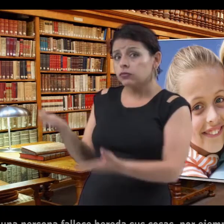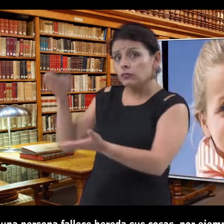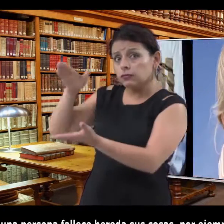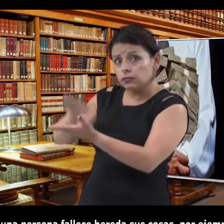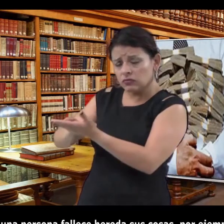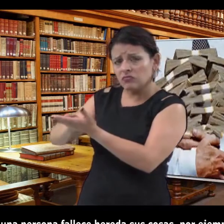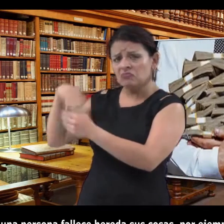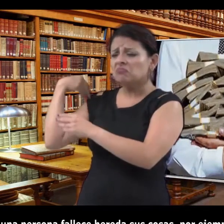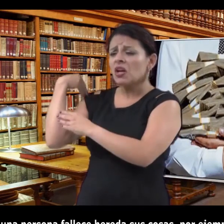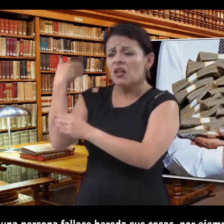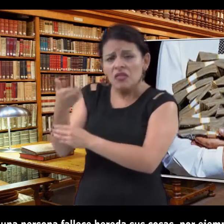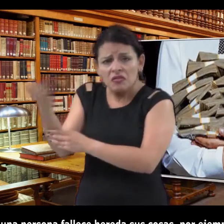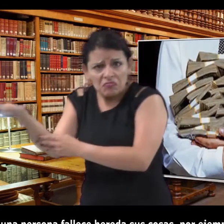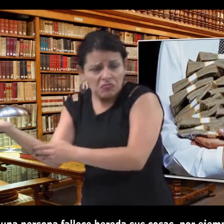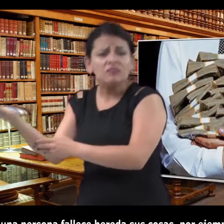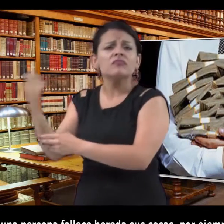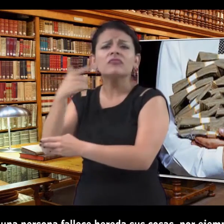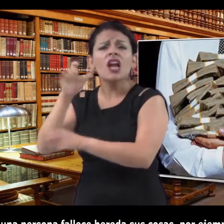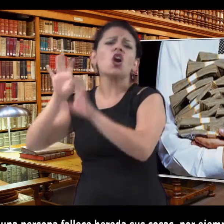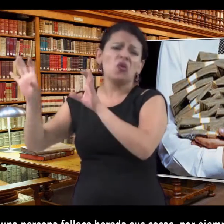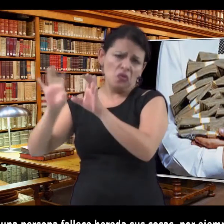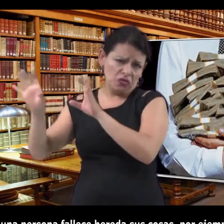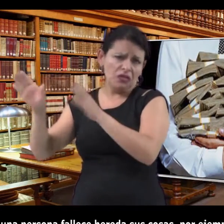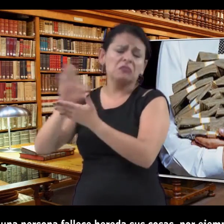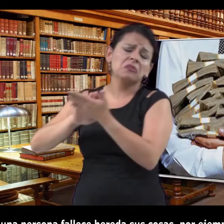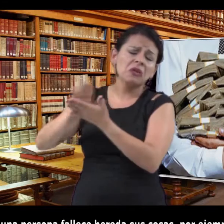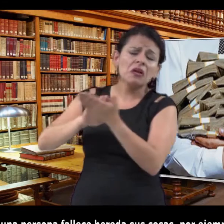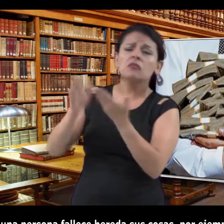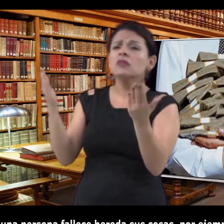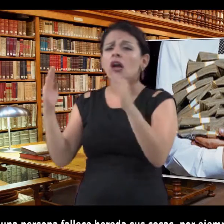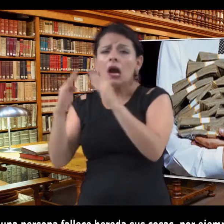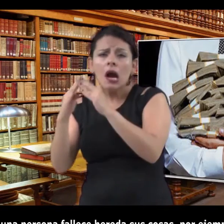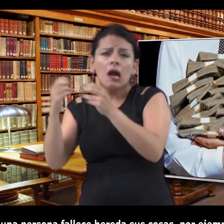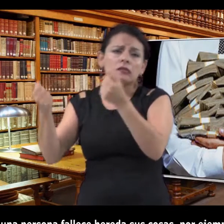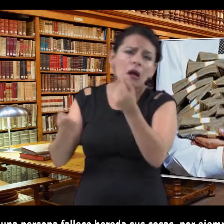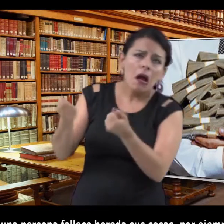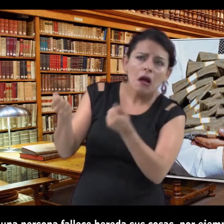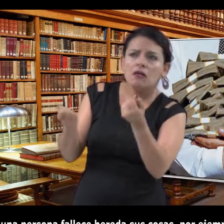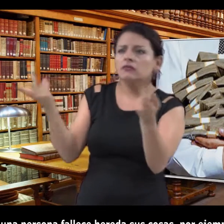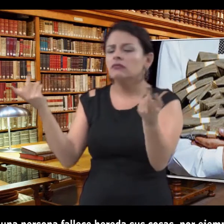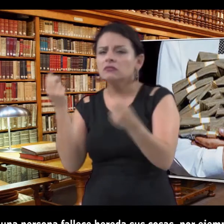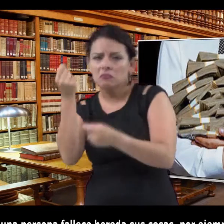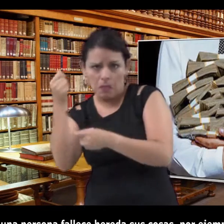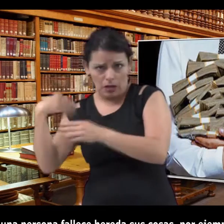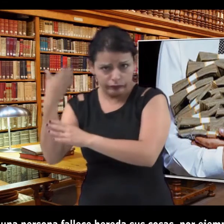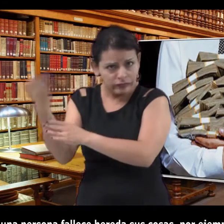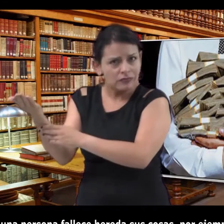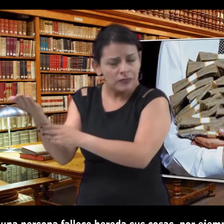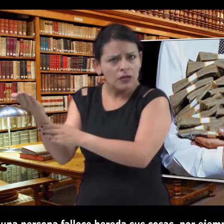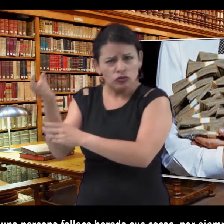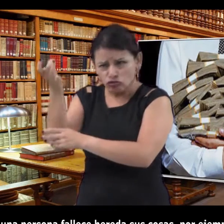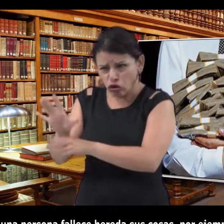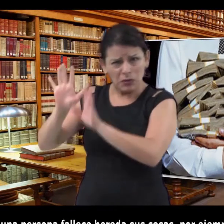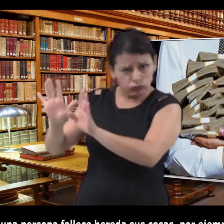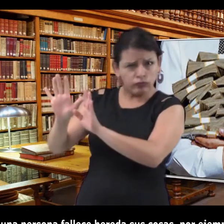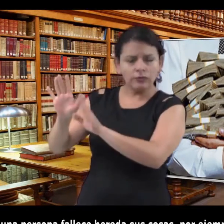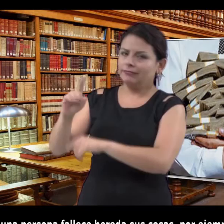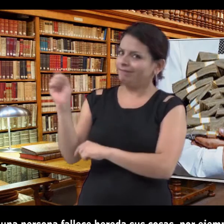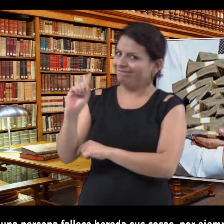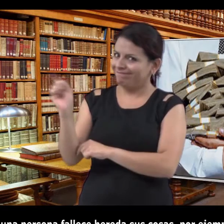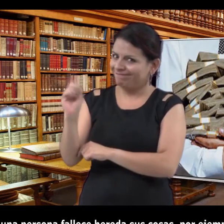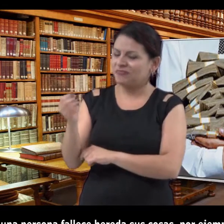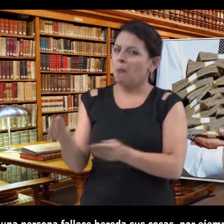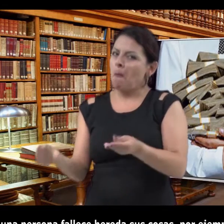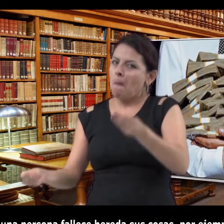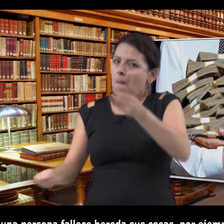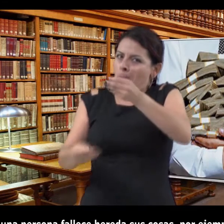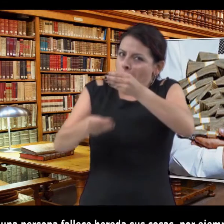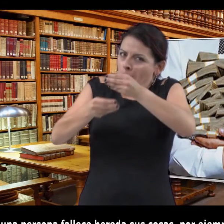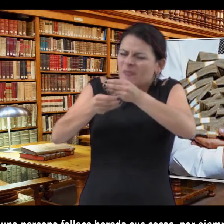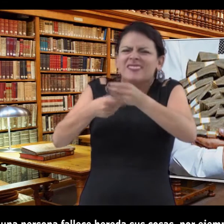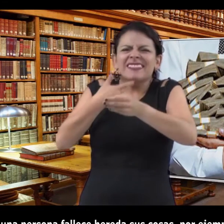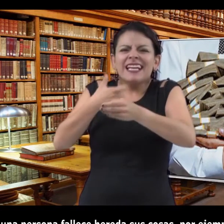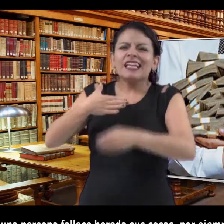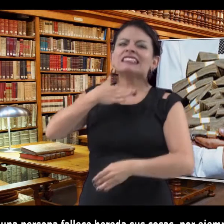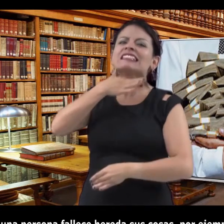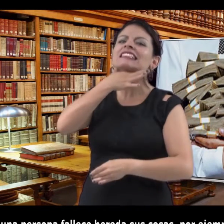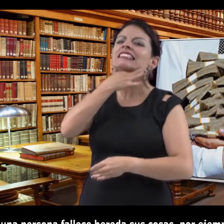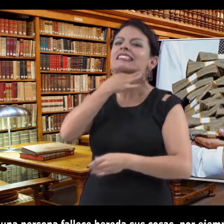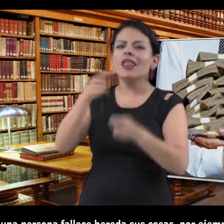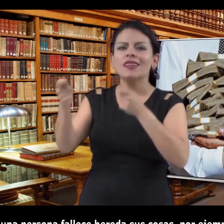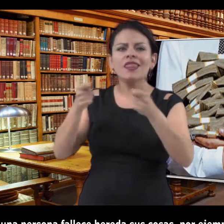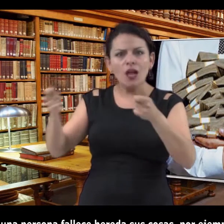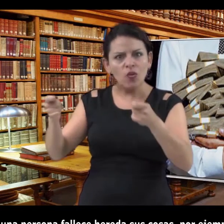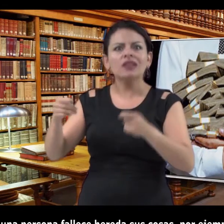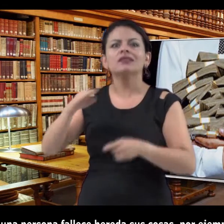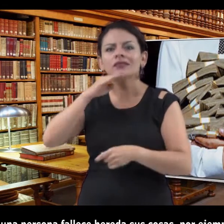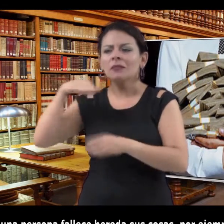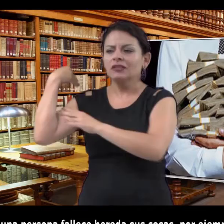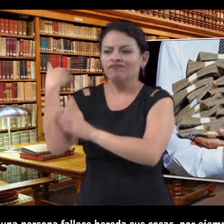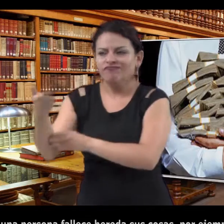When someone dies, the heir inherits their things, such as the house, car, money, etc. Nevertheless, this is not all, that person also inherit the debts.